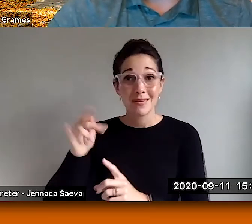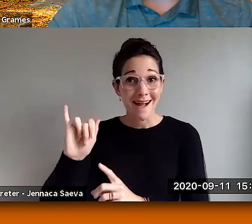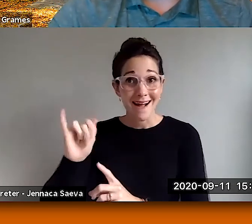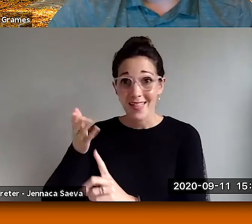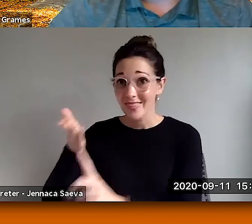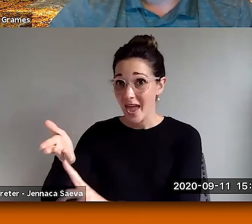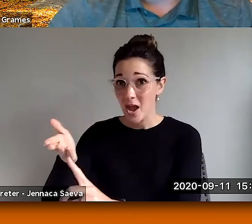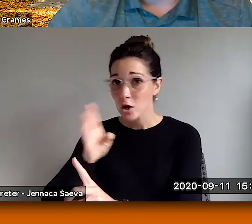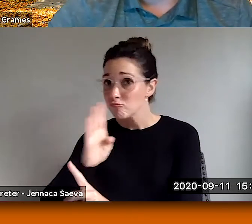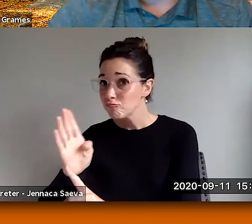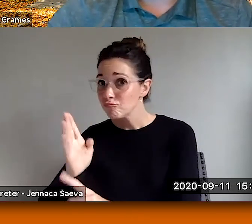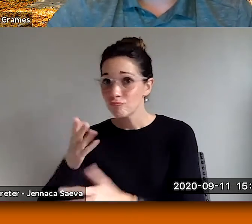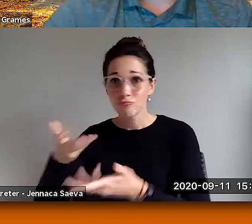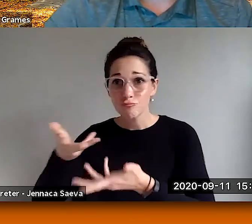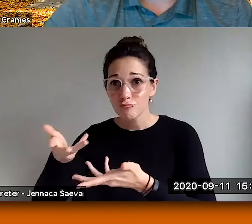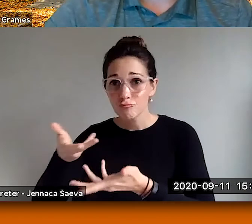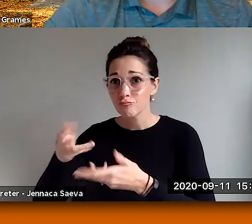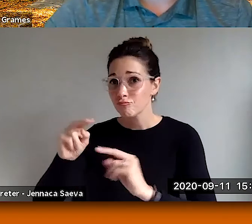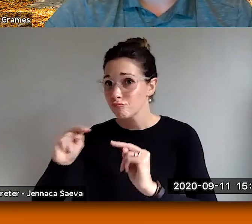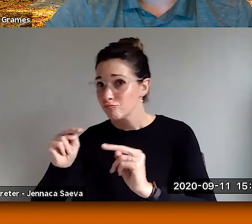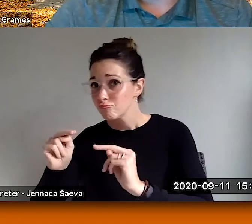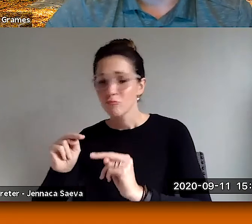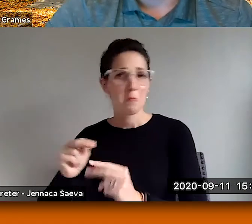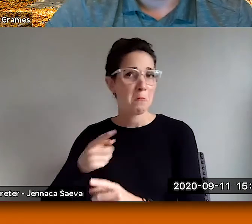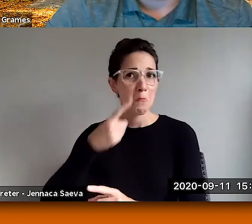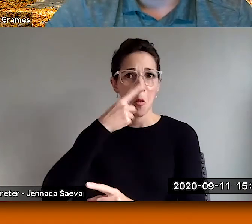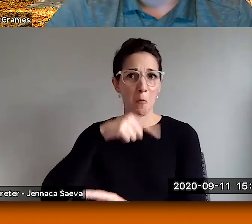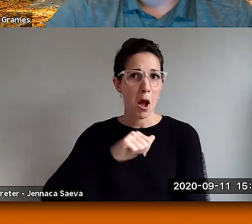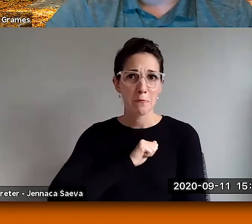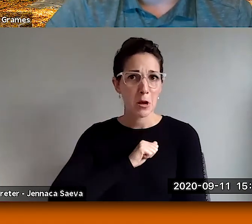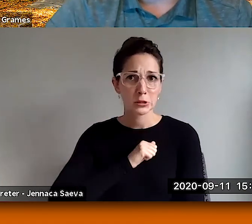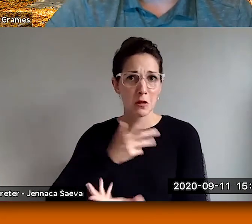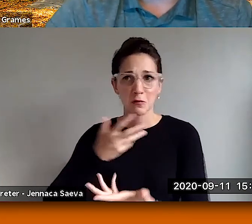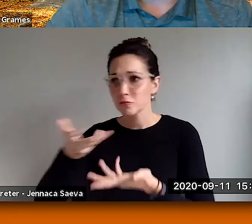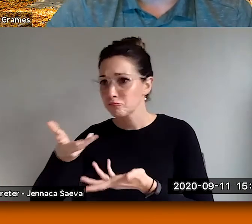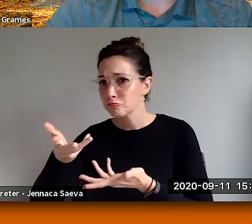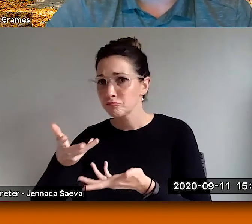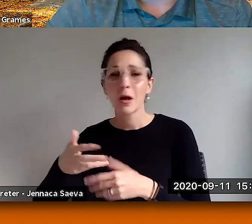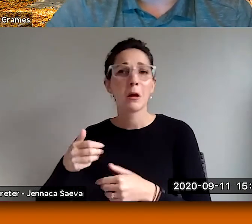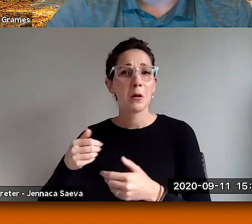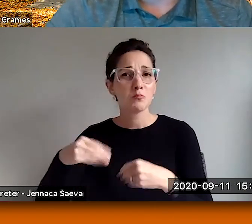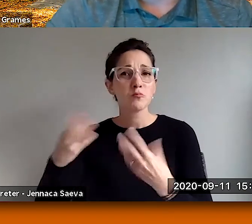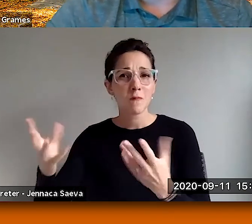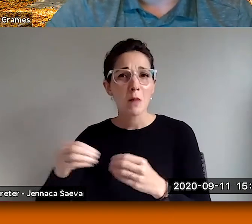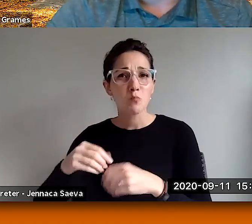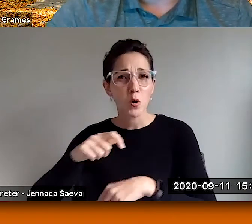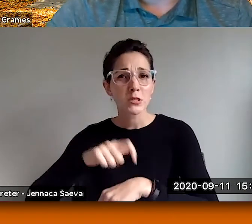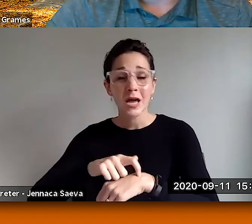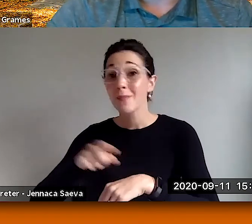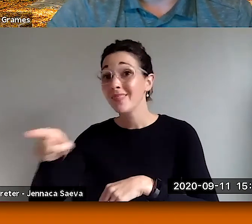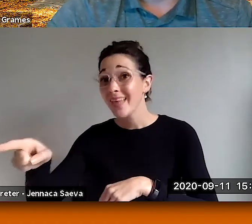And I don't mind doing that, but I would just need more time because they might need a little bit more explaining or hand holding in that case.